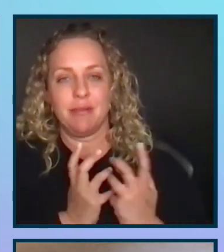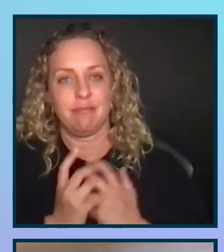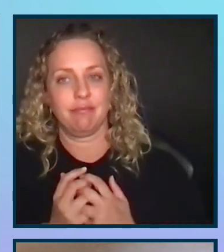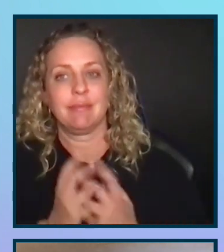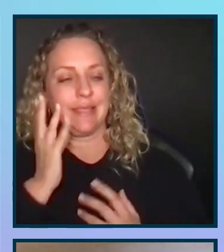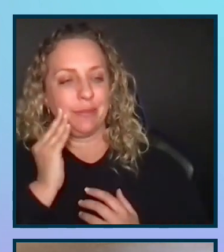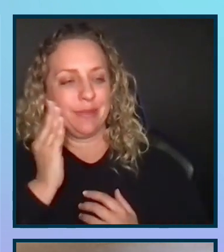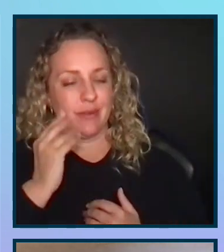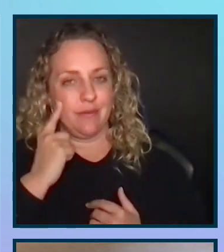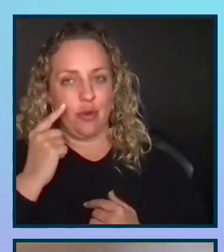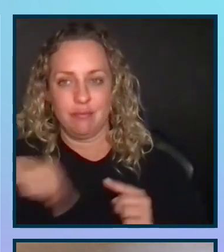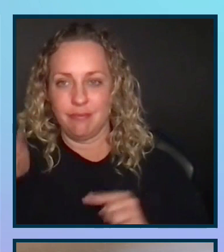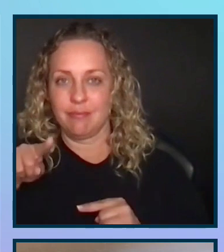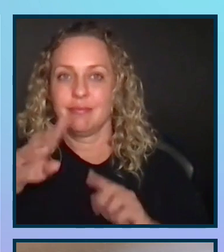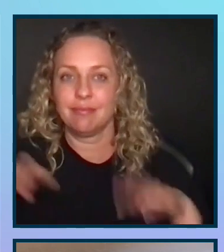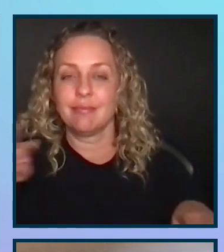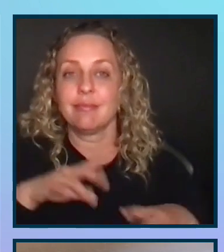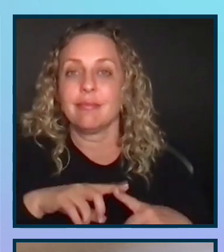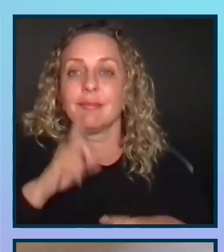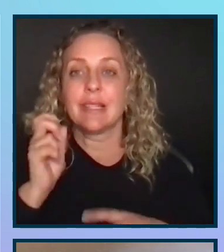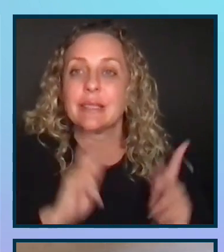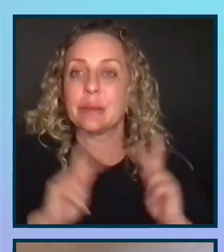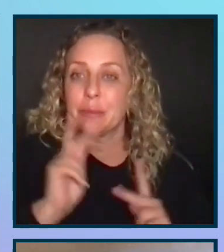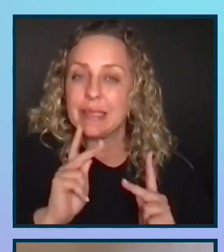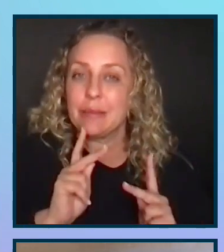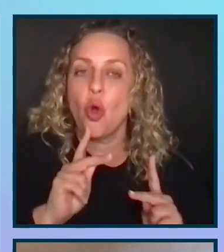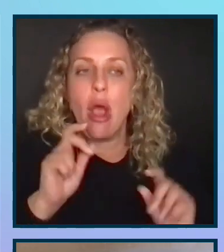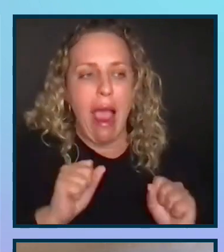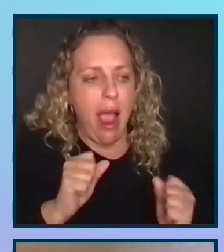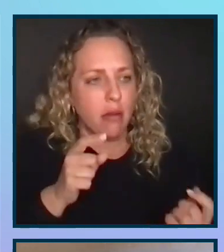because it brings people to navigate the exhibition